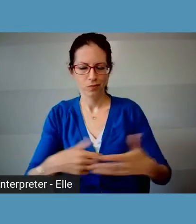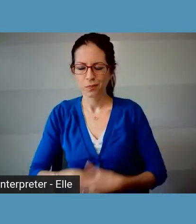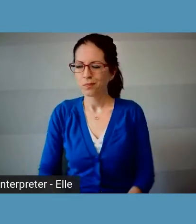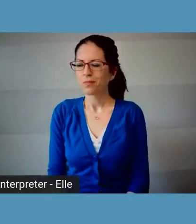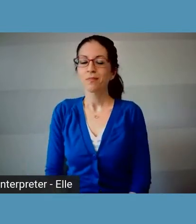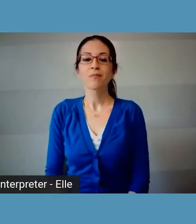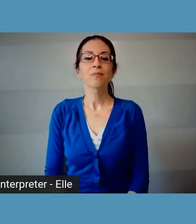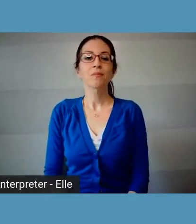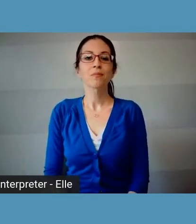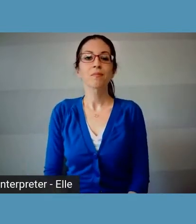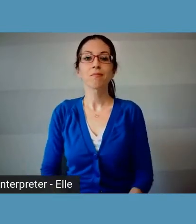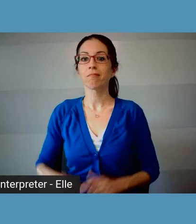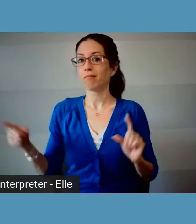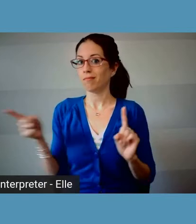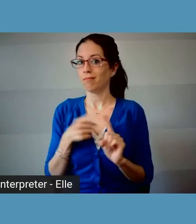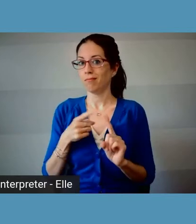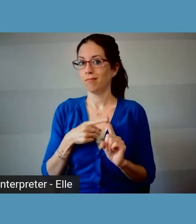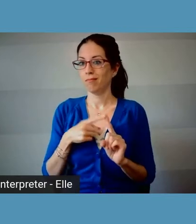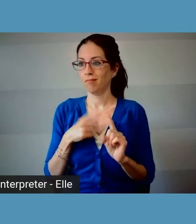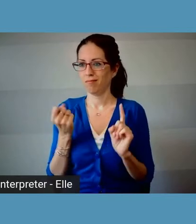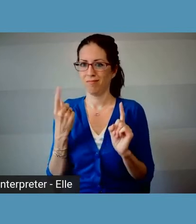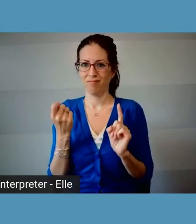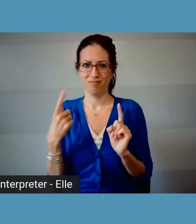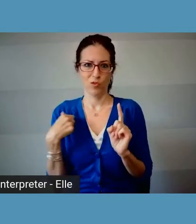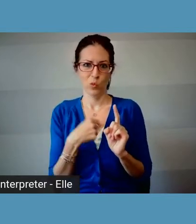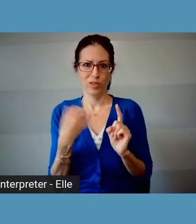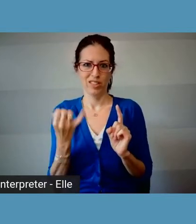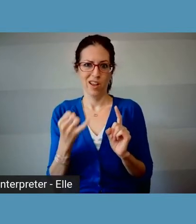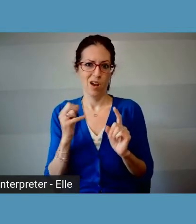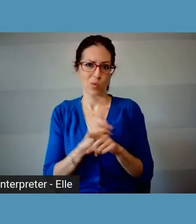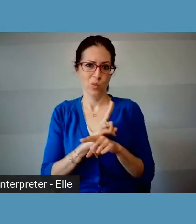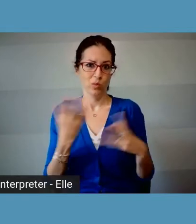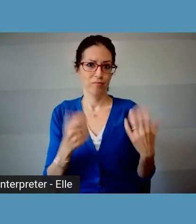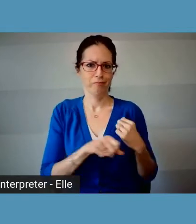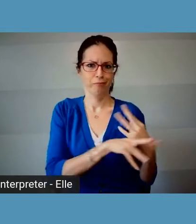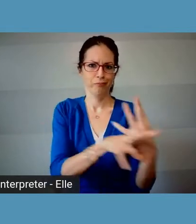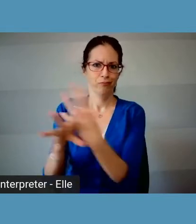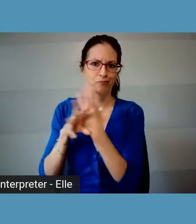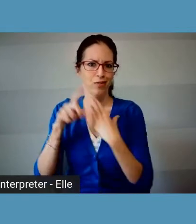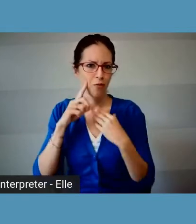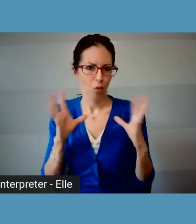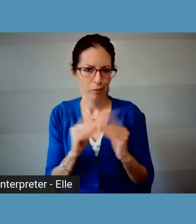First, in this era of virtual meetings when digital spaces may substitute our physical